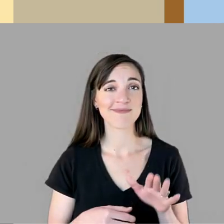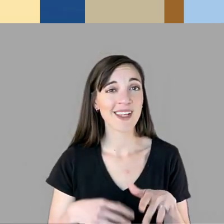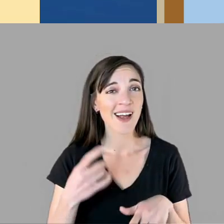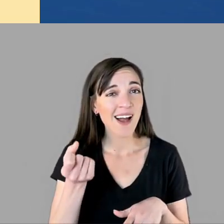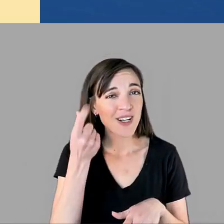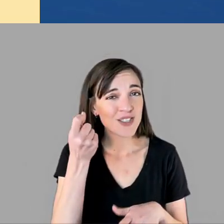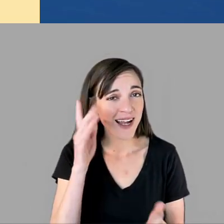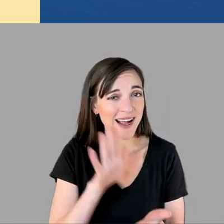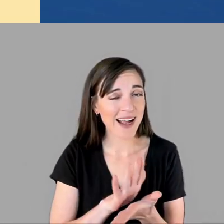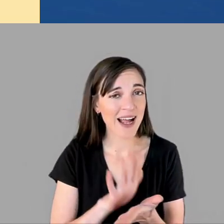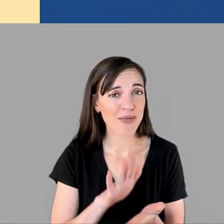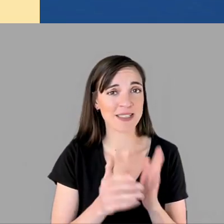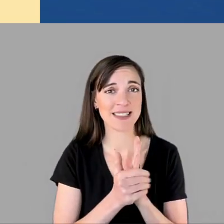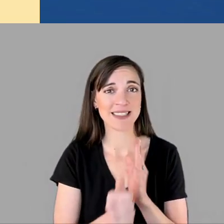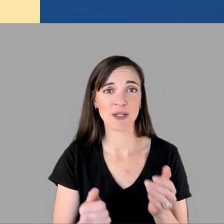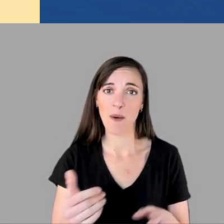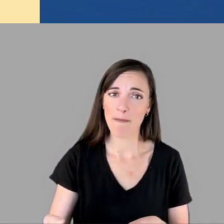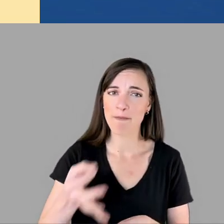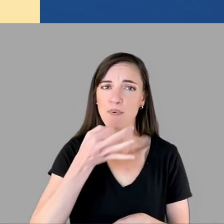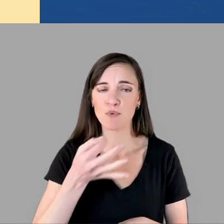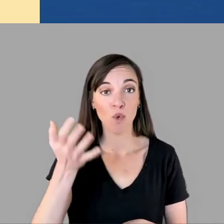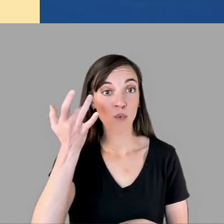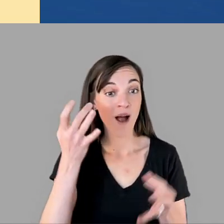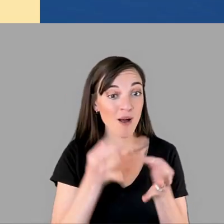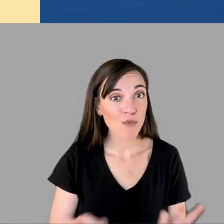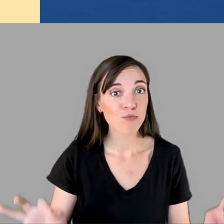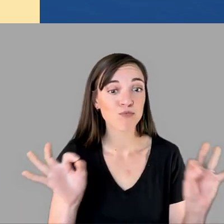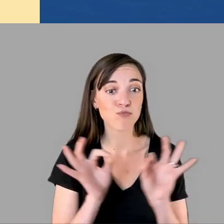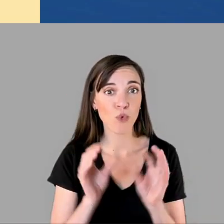To build academic skill mastery, it is important for teachers of the deaf/hard of hearing to